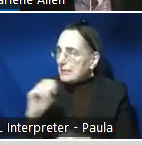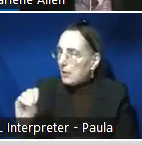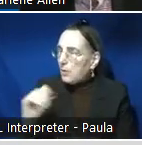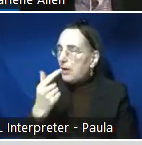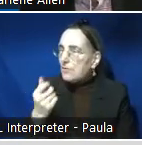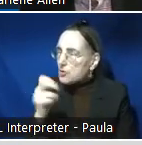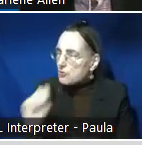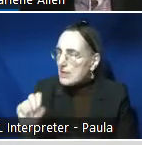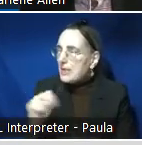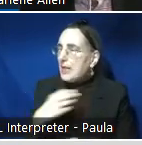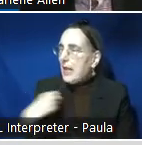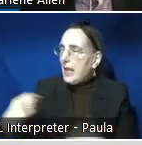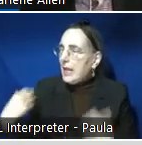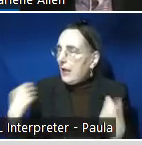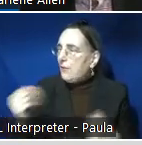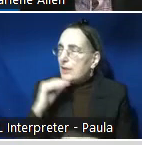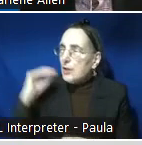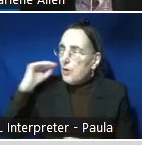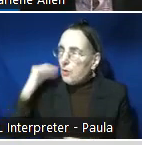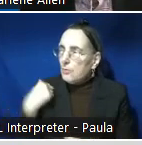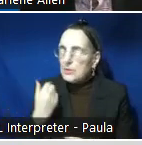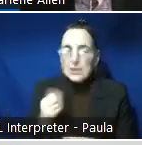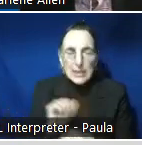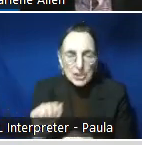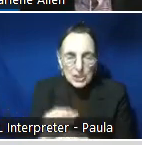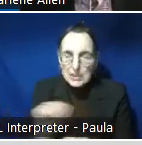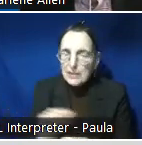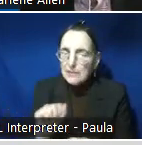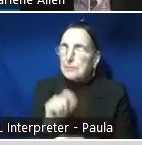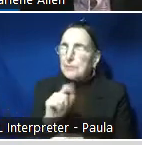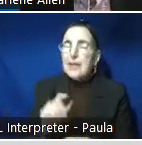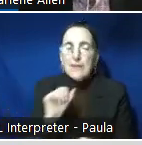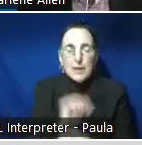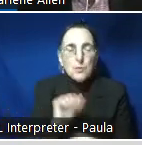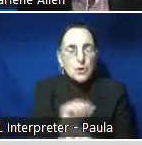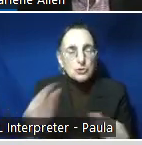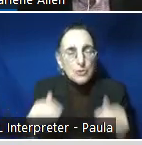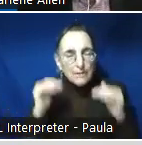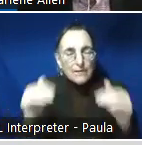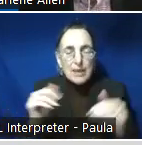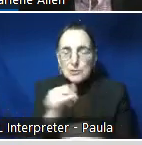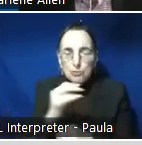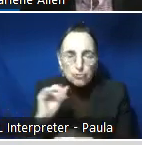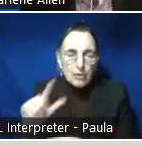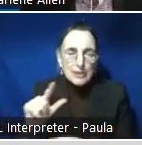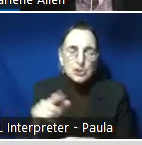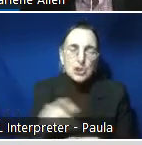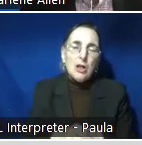works to advance racial and health equity and opportunity through healthy housing.